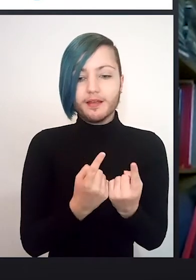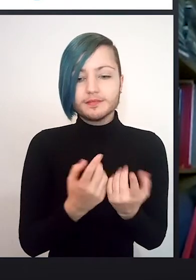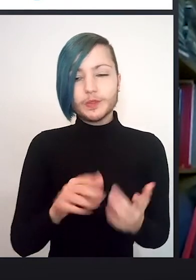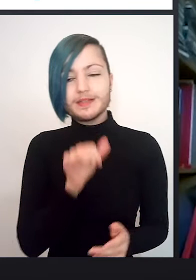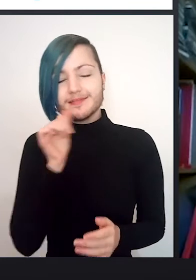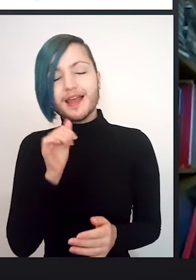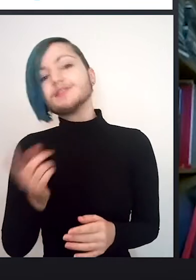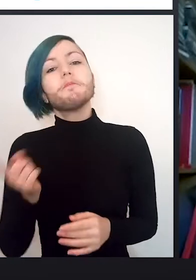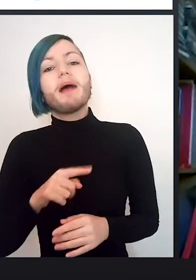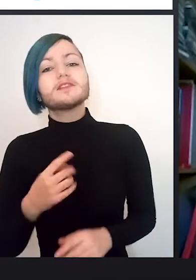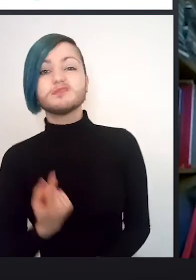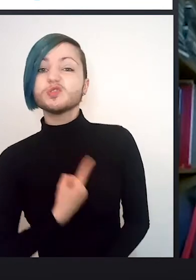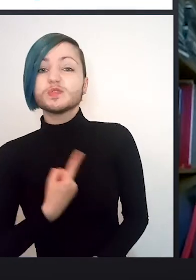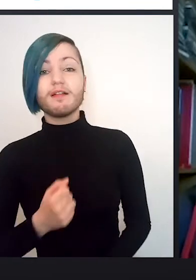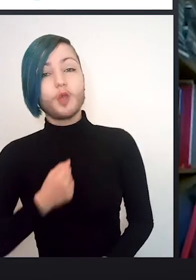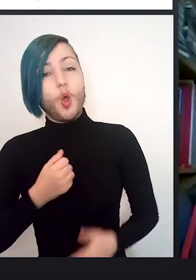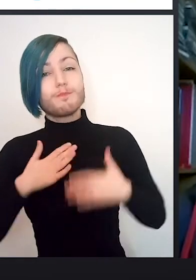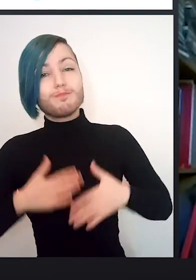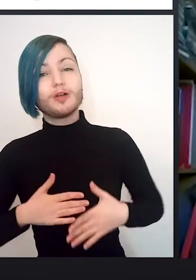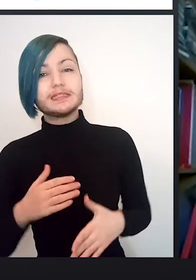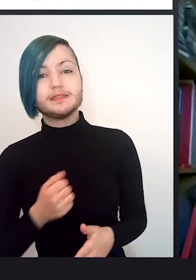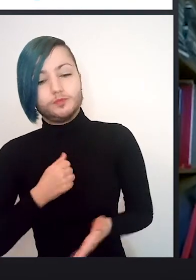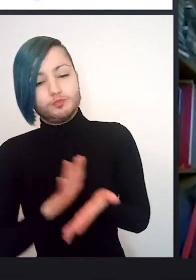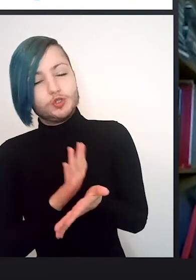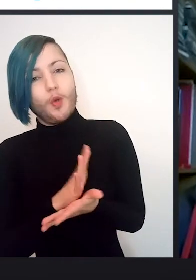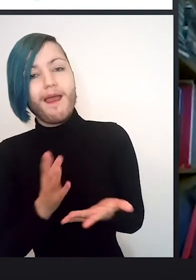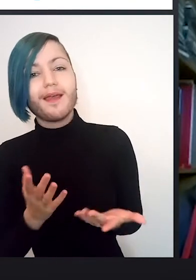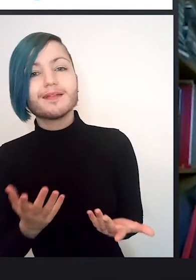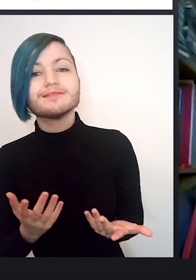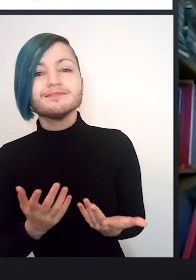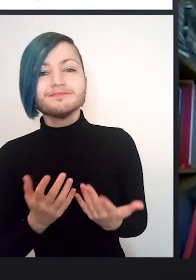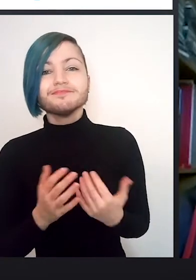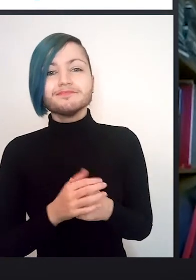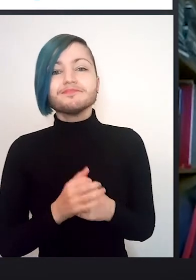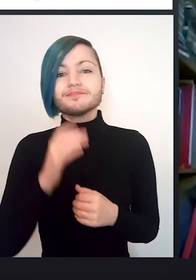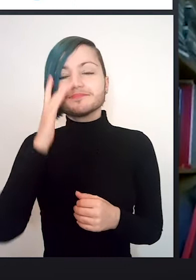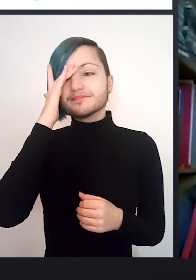back to you now and what you enjoy and put you first. That's brilliant.